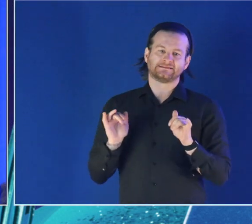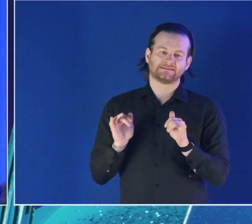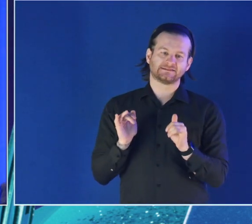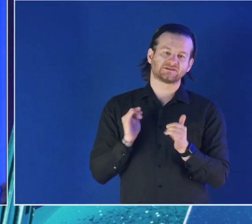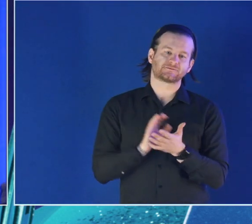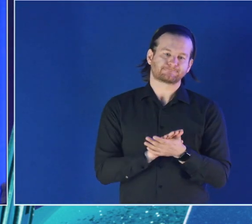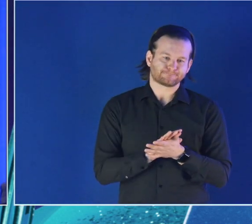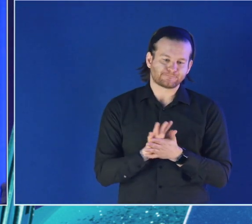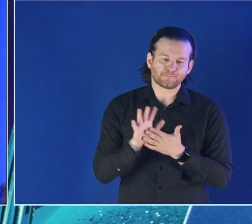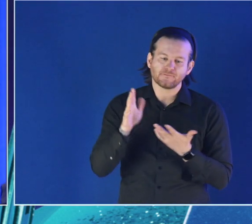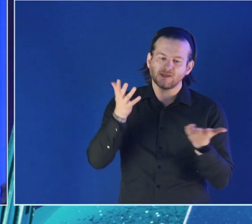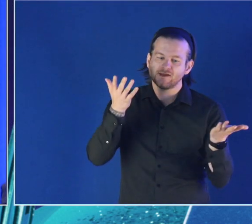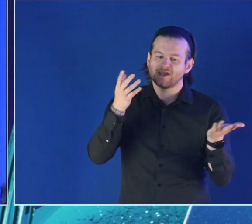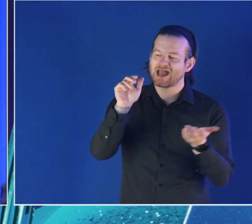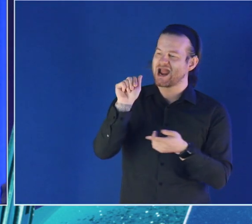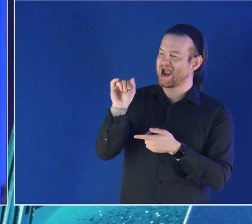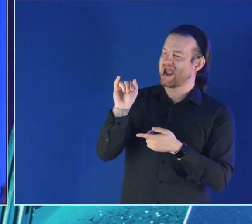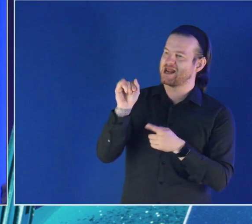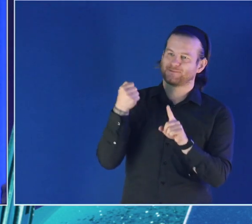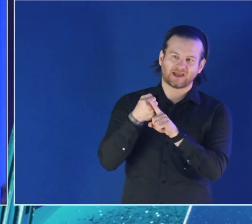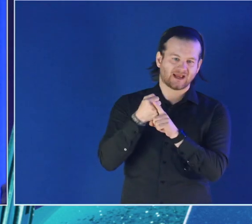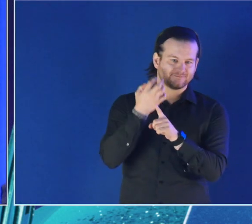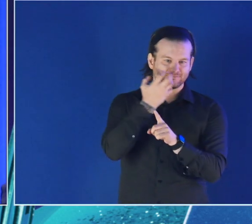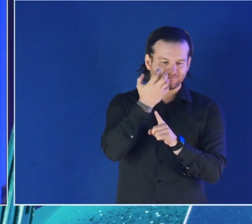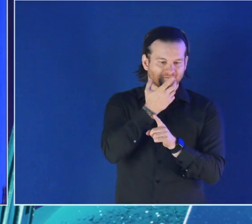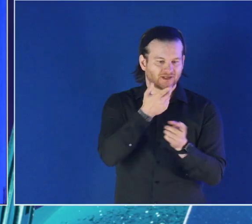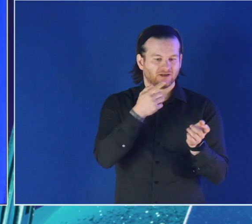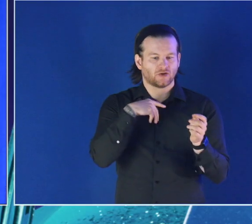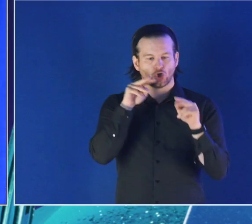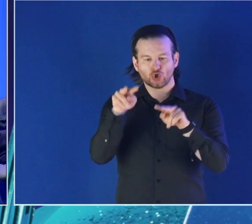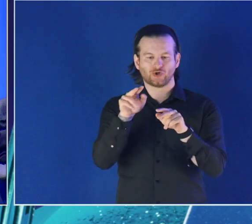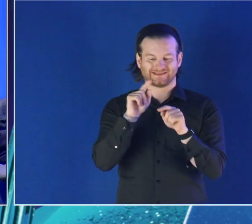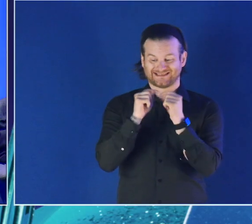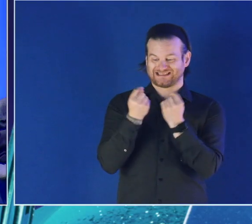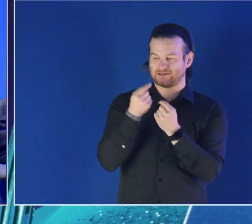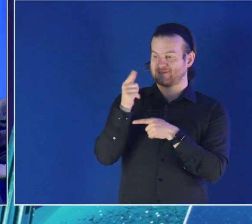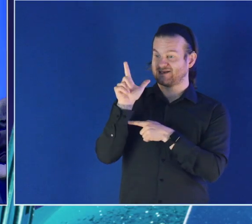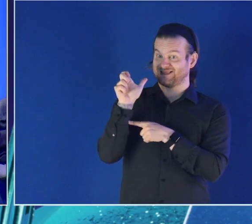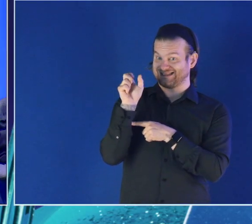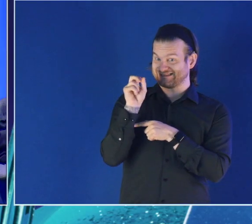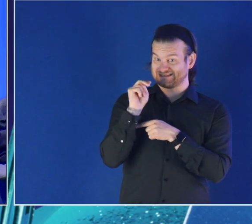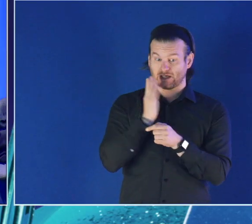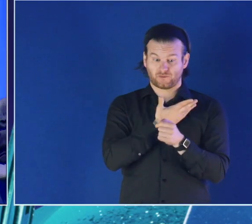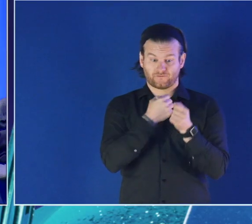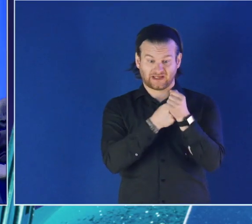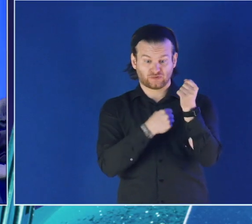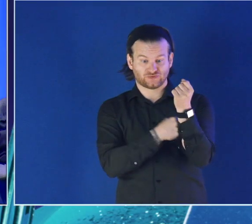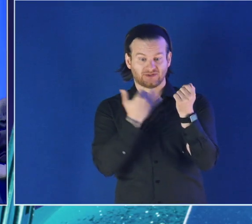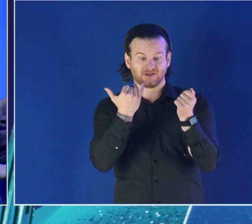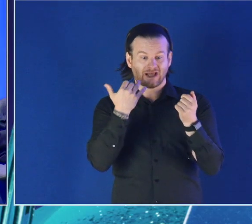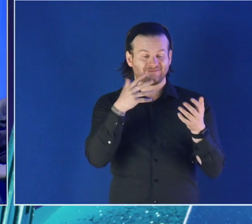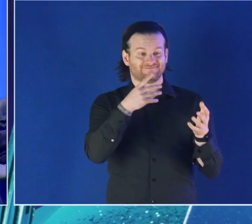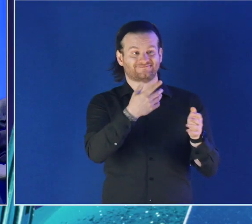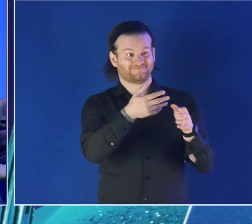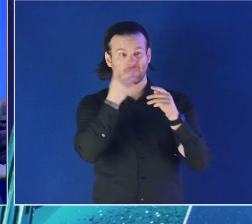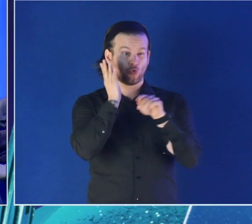over 850 requests a month, and that is for the technology and equipment, as I mentioned, to keep people mobile and independent. But today, we're really excited